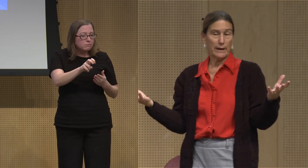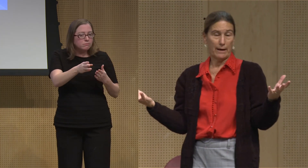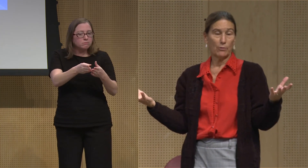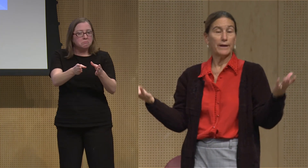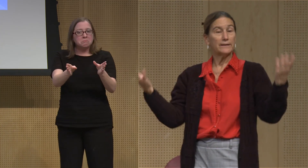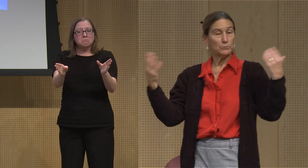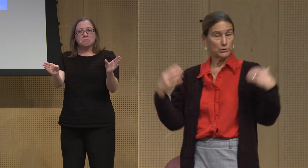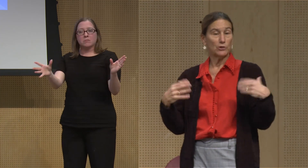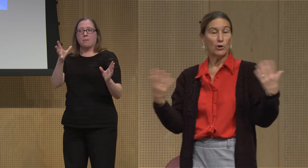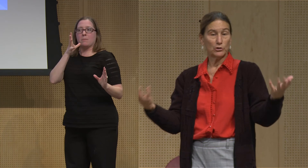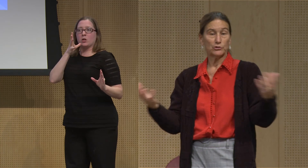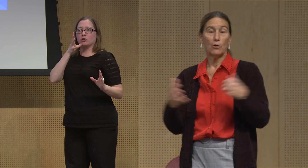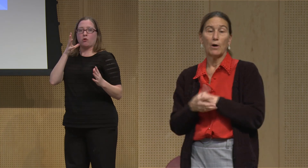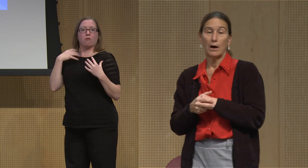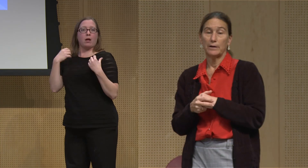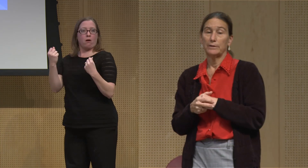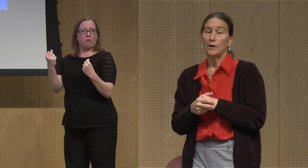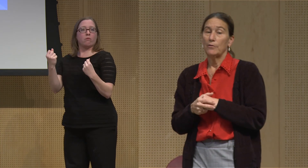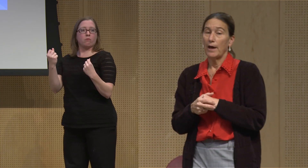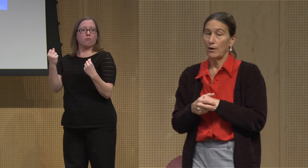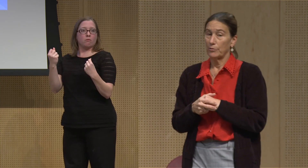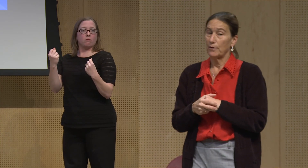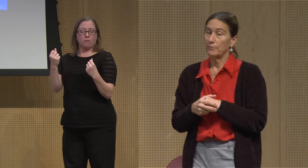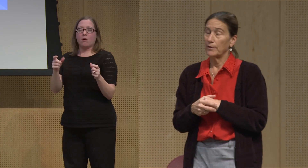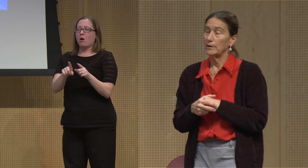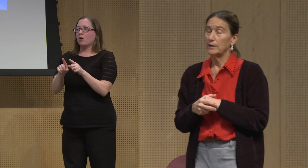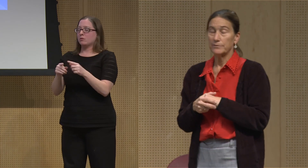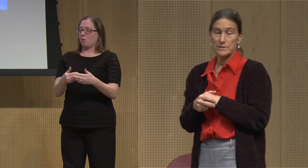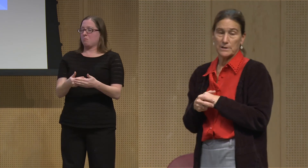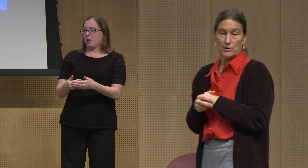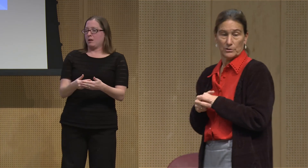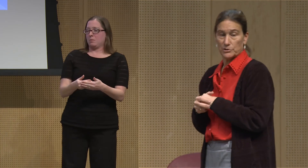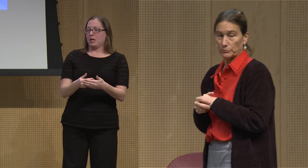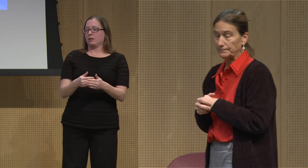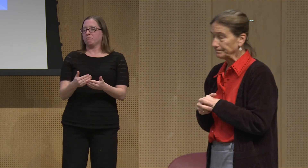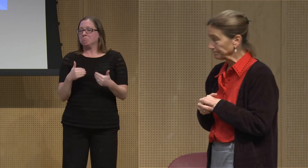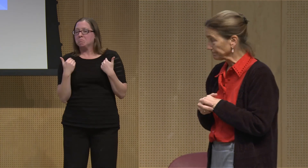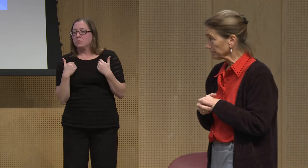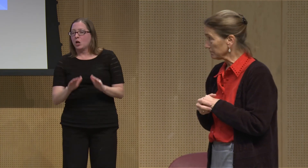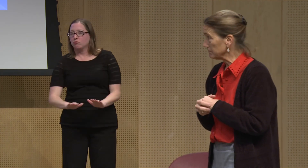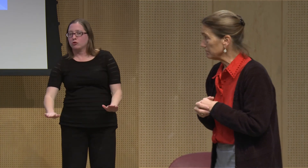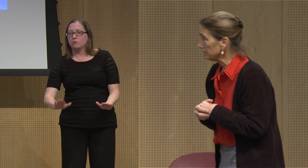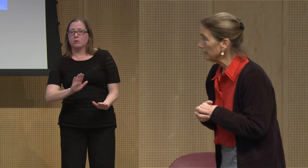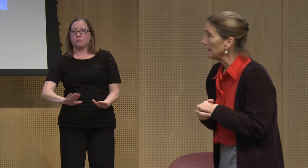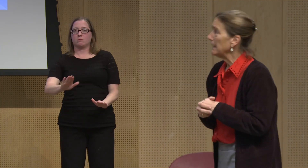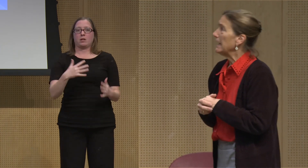AND, AS A RESULT, ALSO ON THE HEALTH OF, UH, INFANTS AND YOUNG CHILDREN.